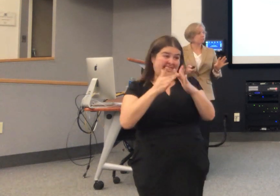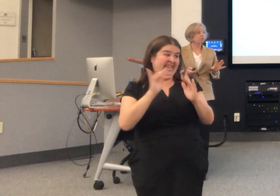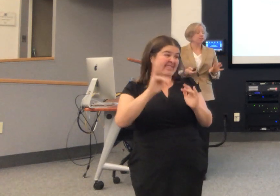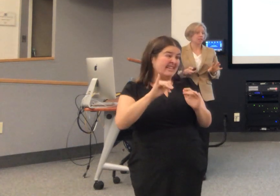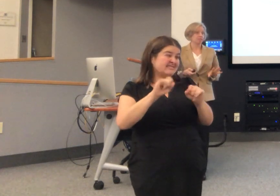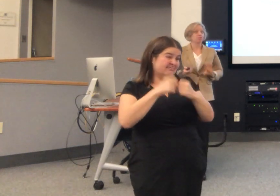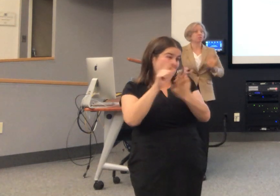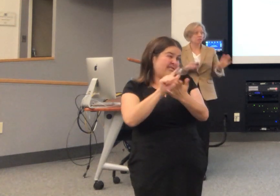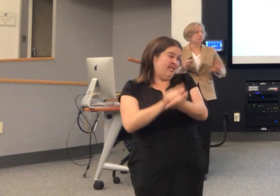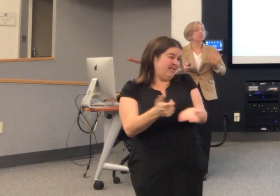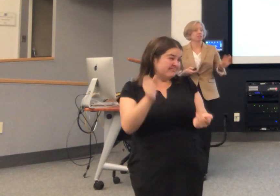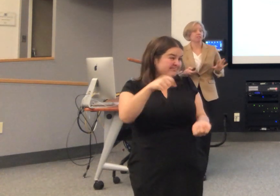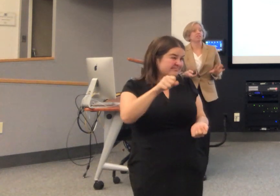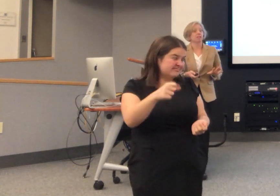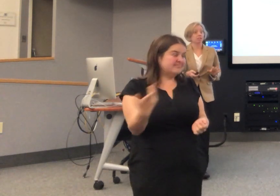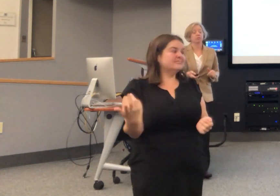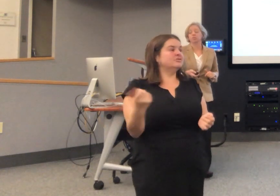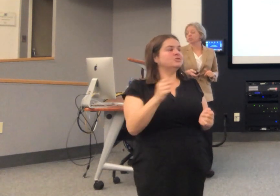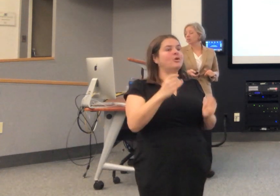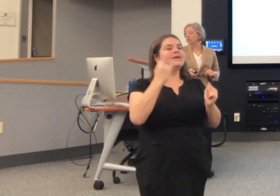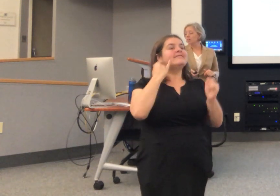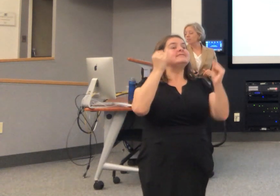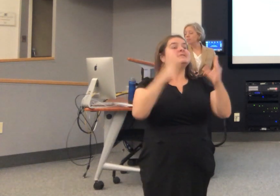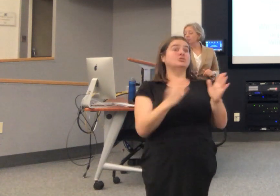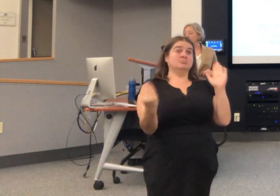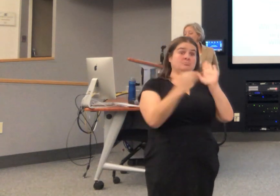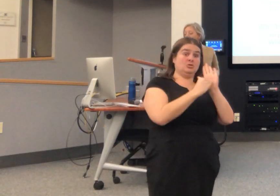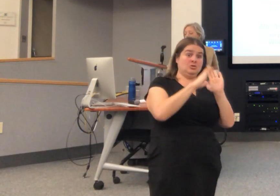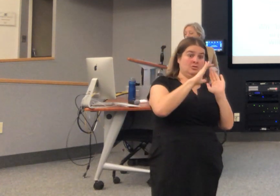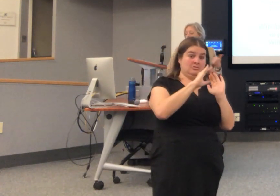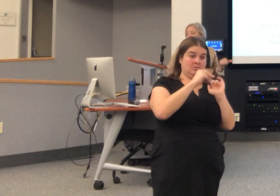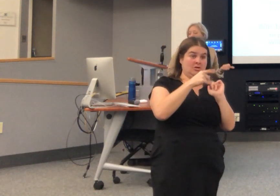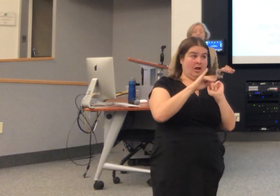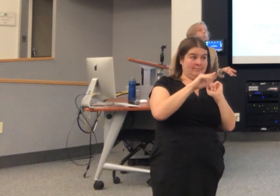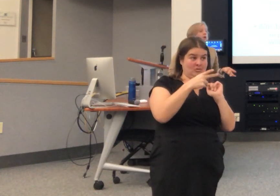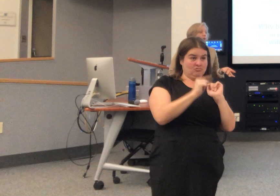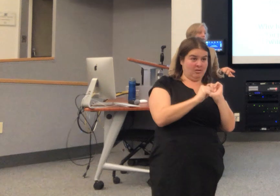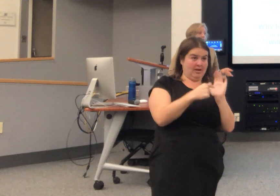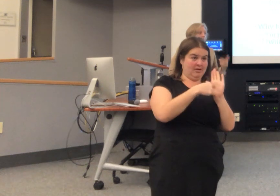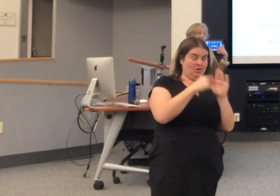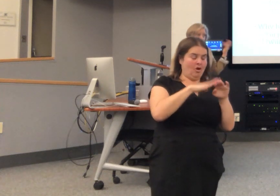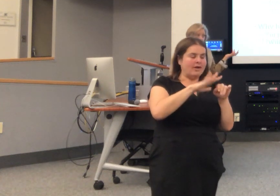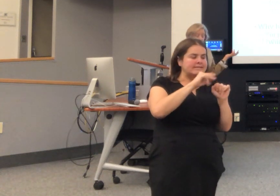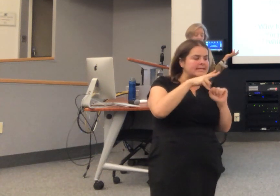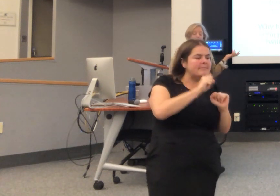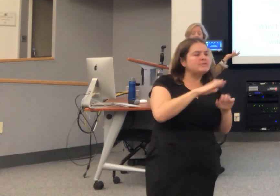and explain that to their students, it can lessen that confusion. So why bother?